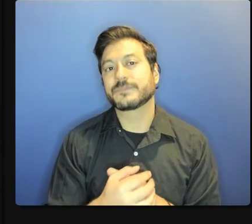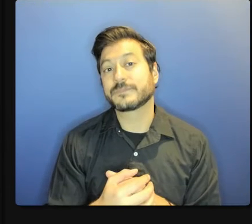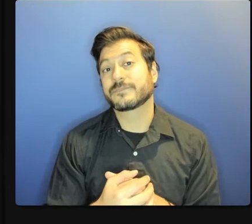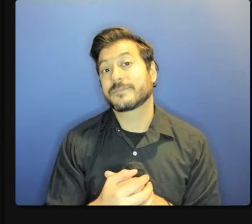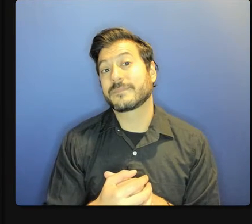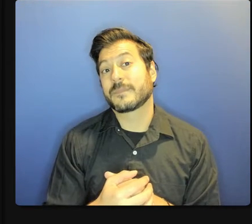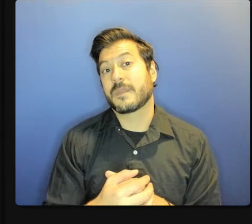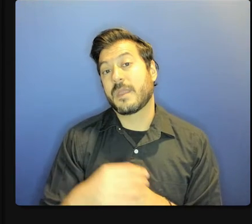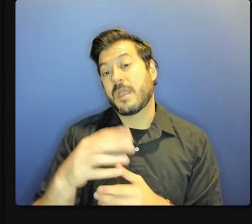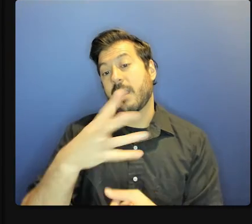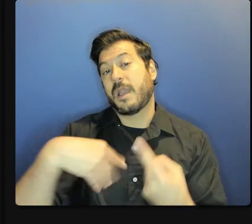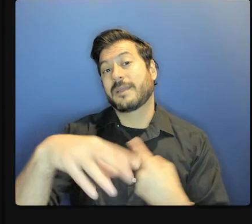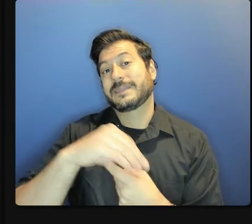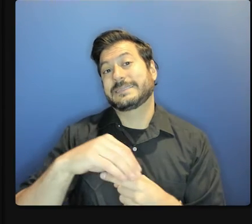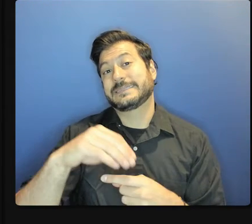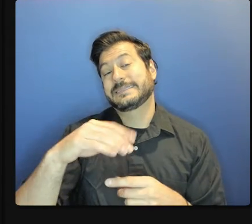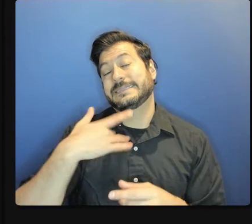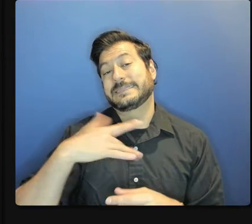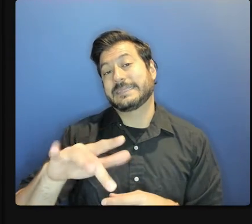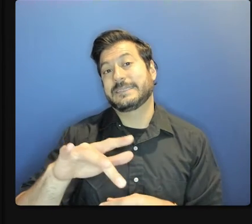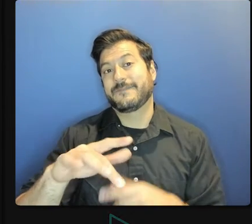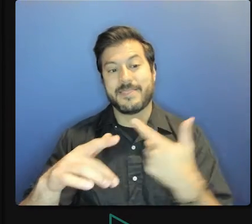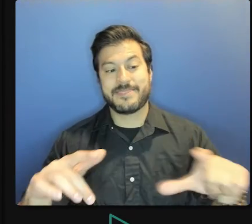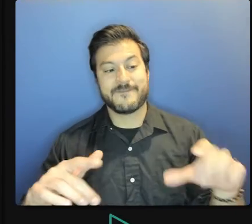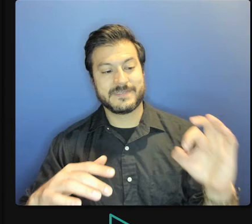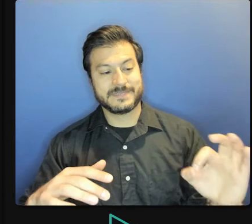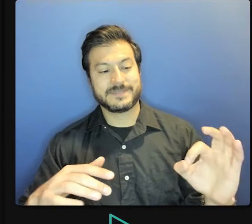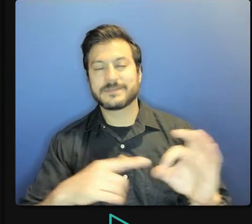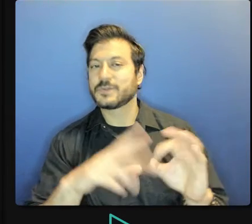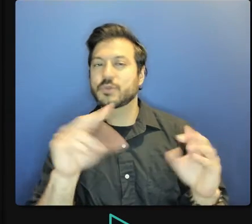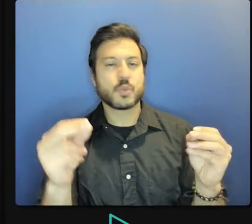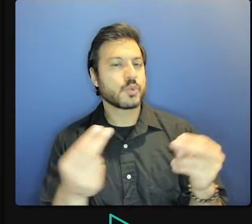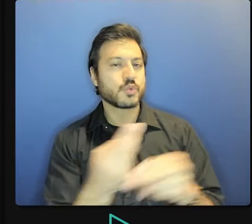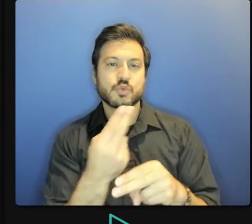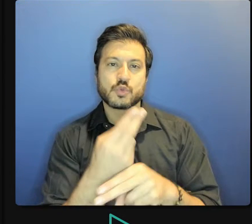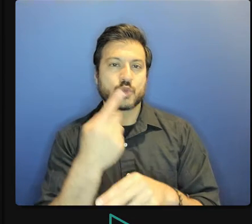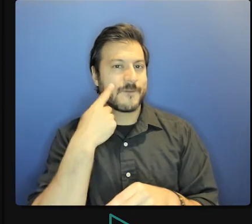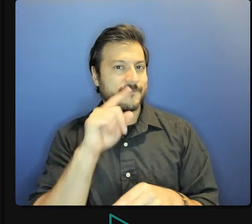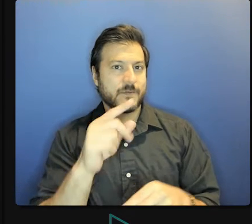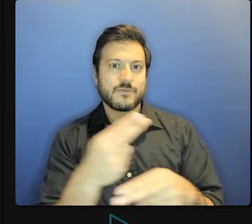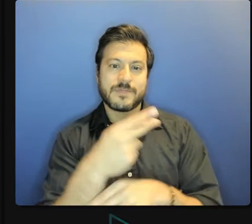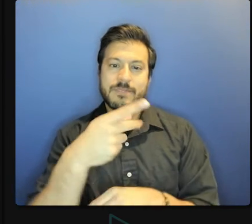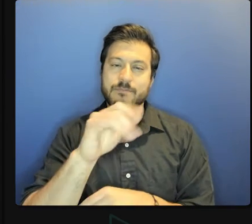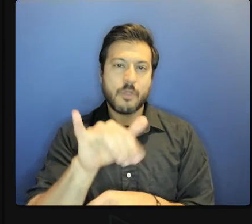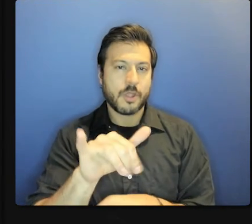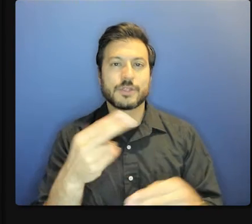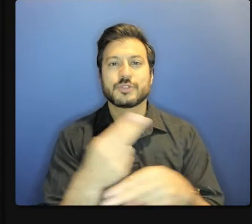In addition, the context-sensitive icons change to indicate the left stick is no longer used for navigating the party.